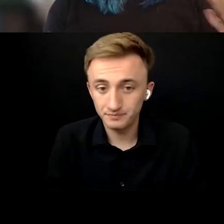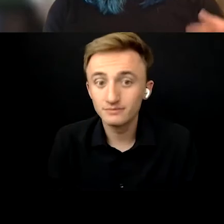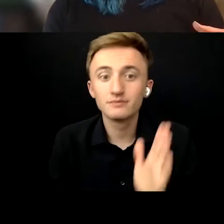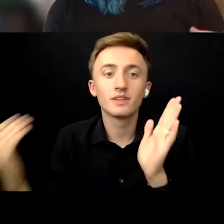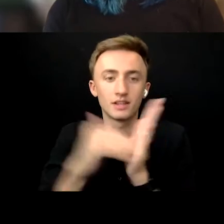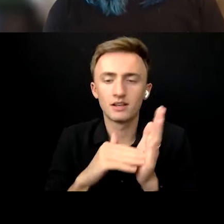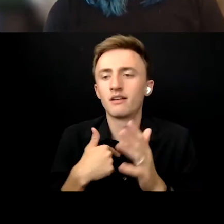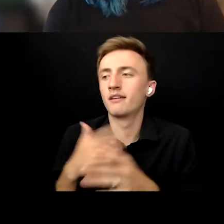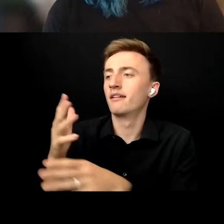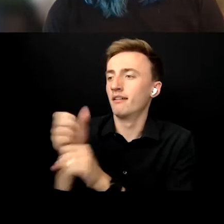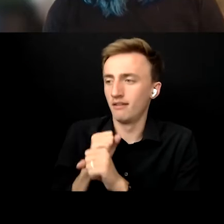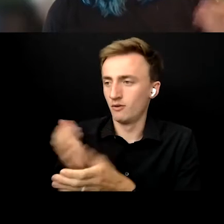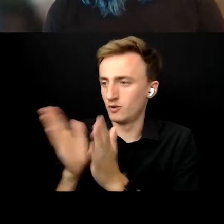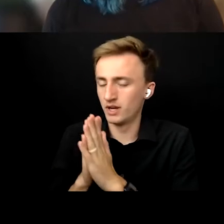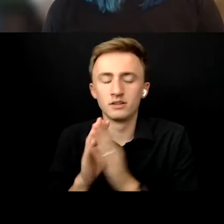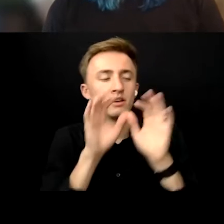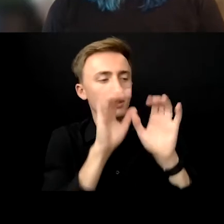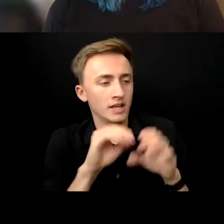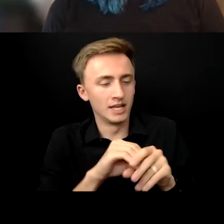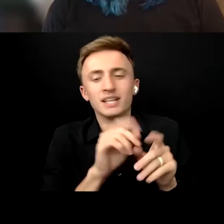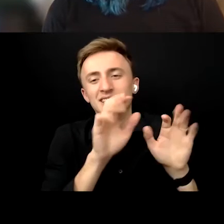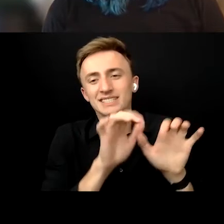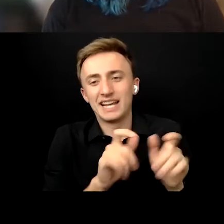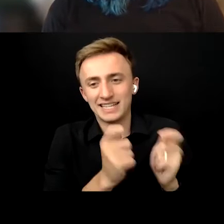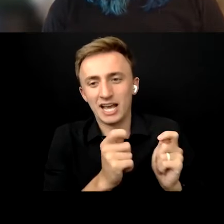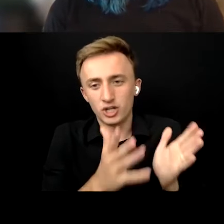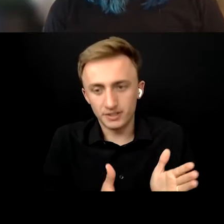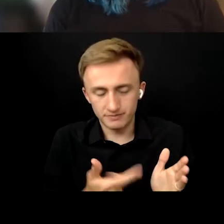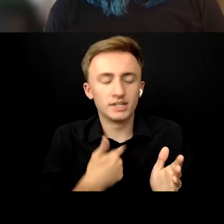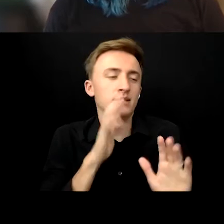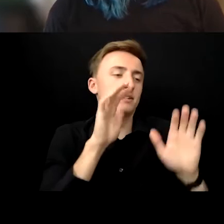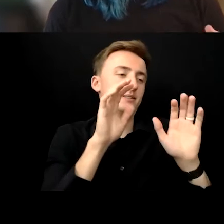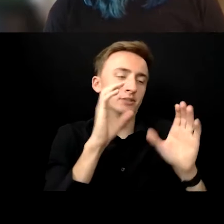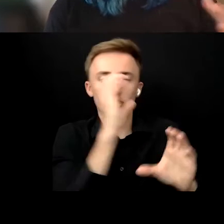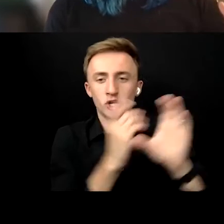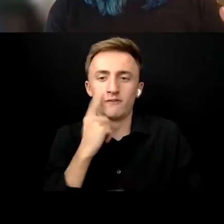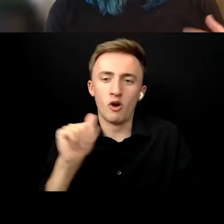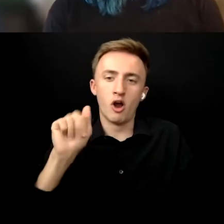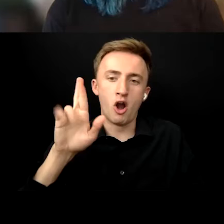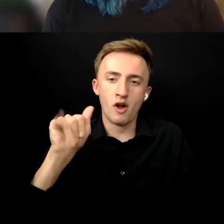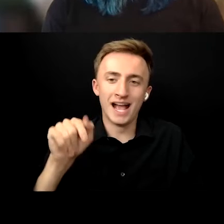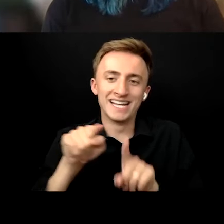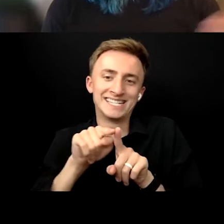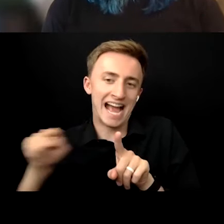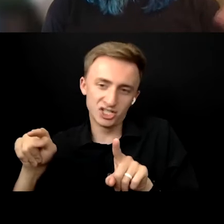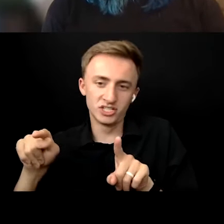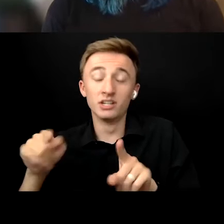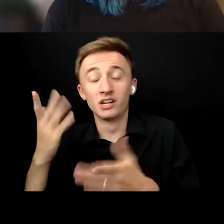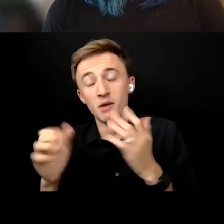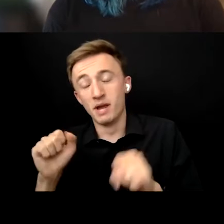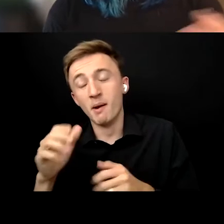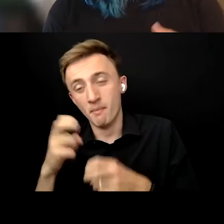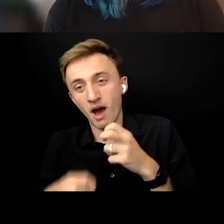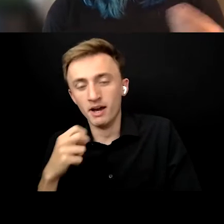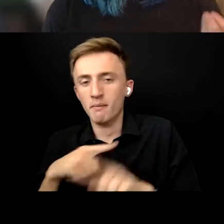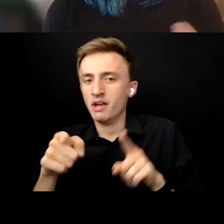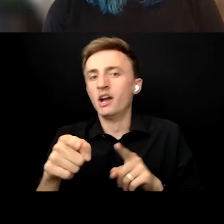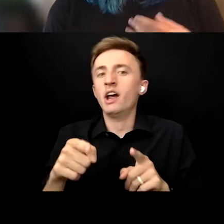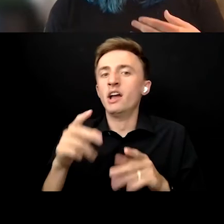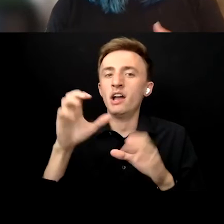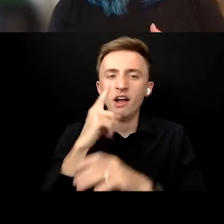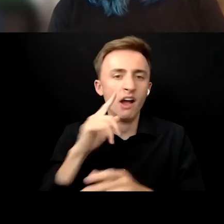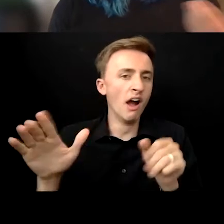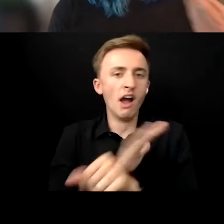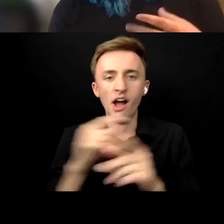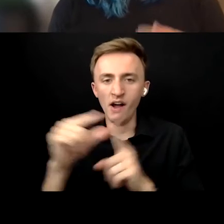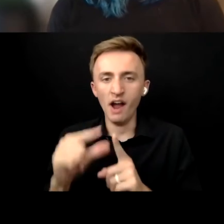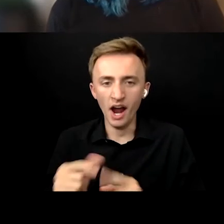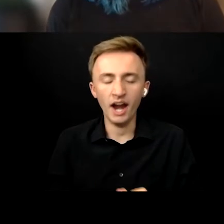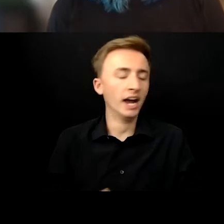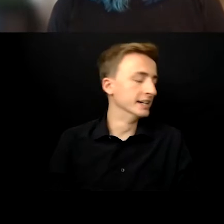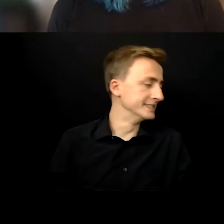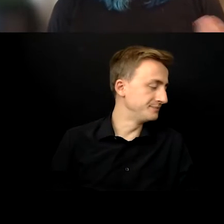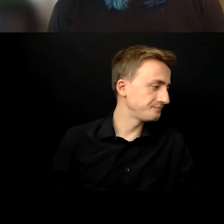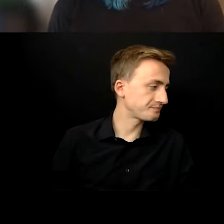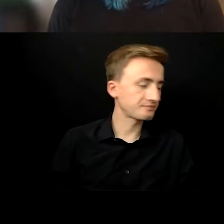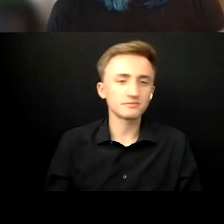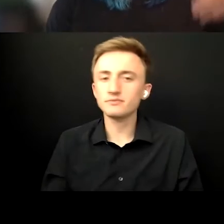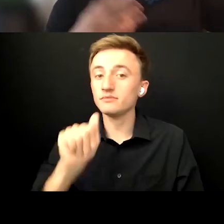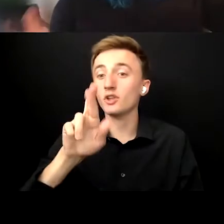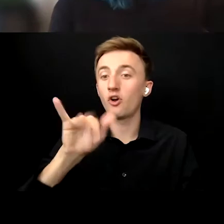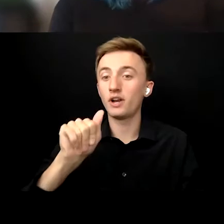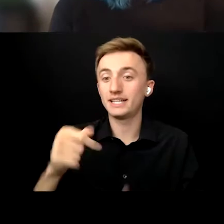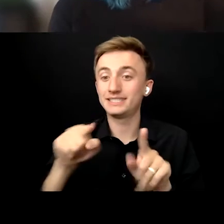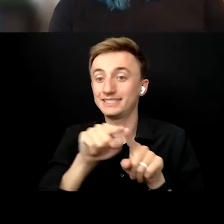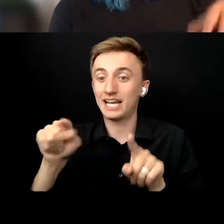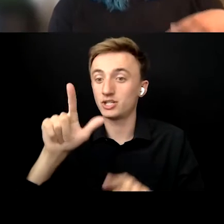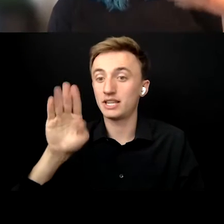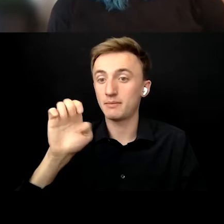put it into my text editor, and search all for aria . Again, highlight them all on your screen